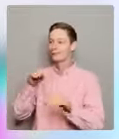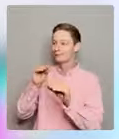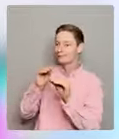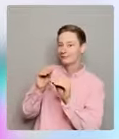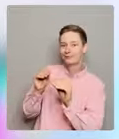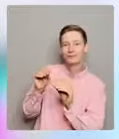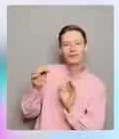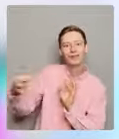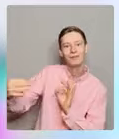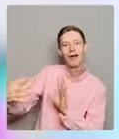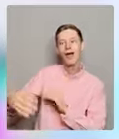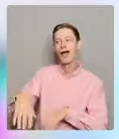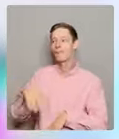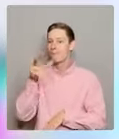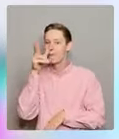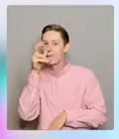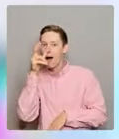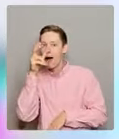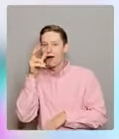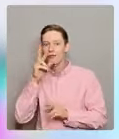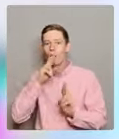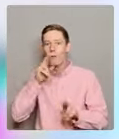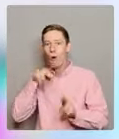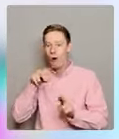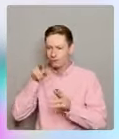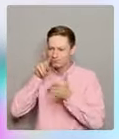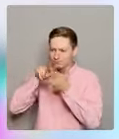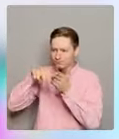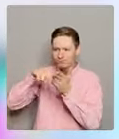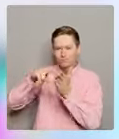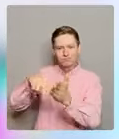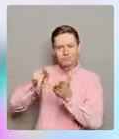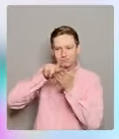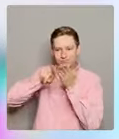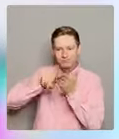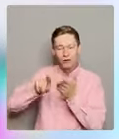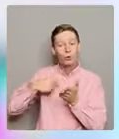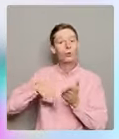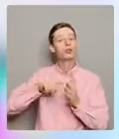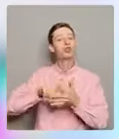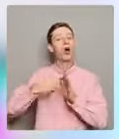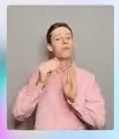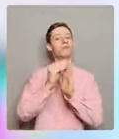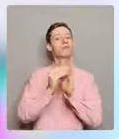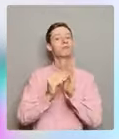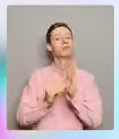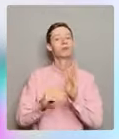I mean, we looked all over the place. And we started adding tags and tracking trends